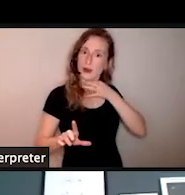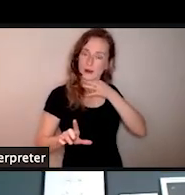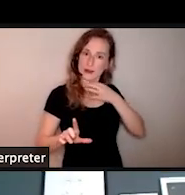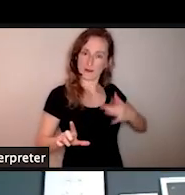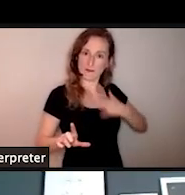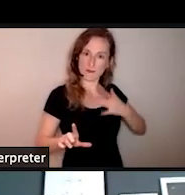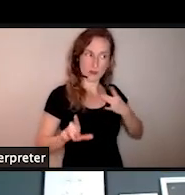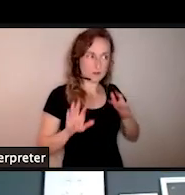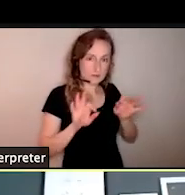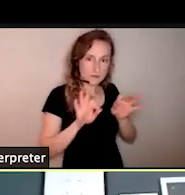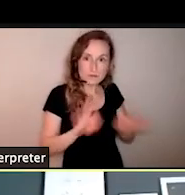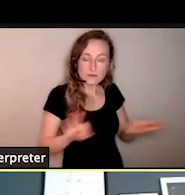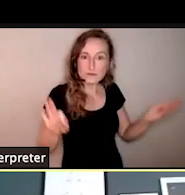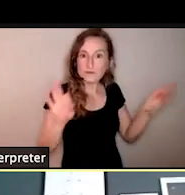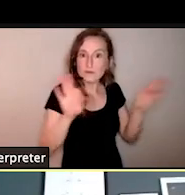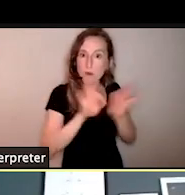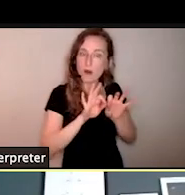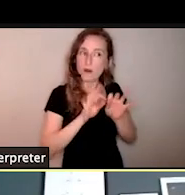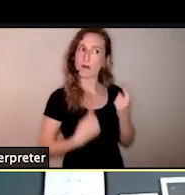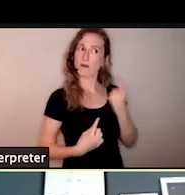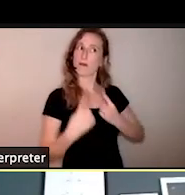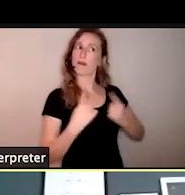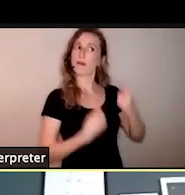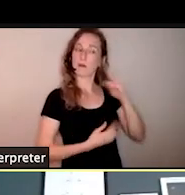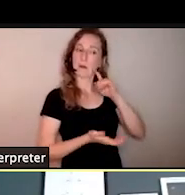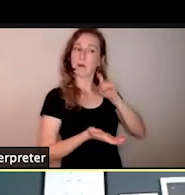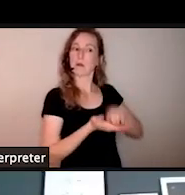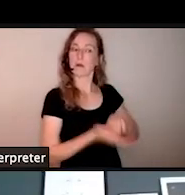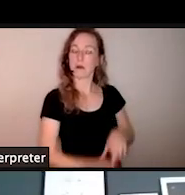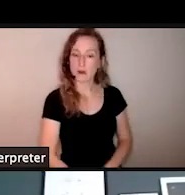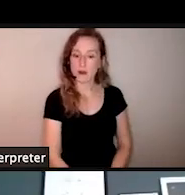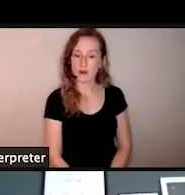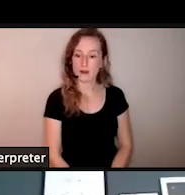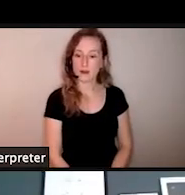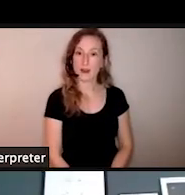I wonder about it. Wow! I almost missed that too!